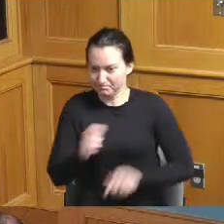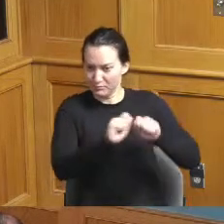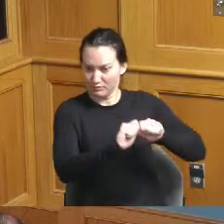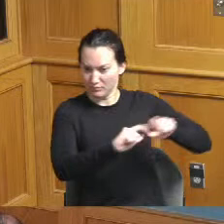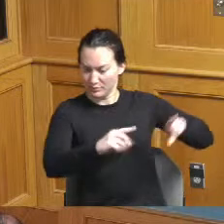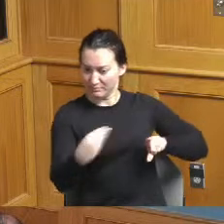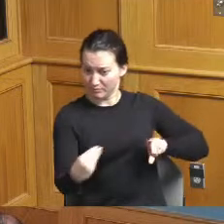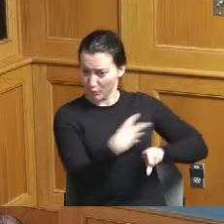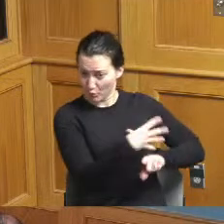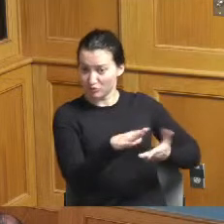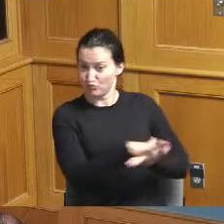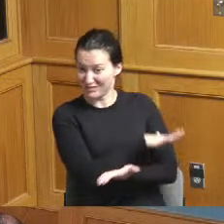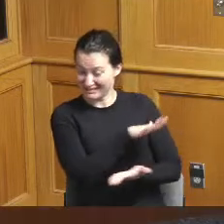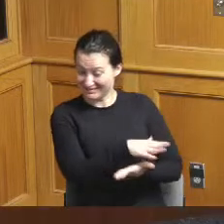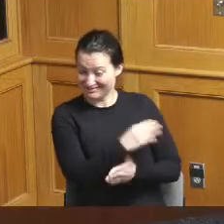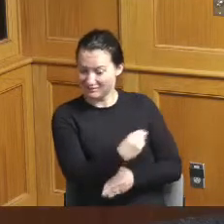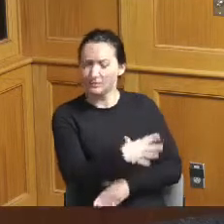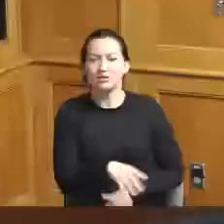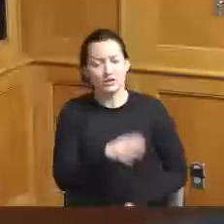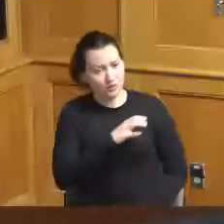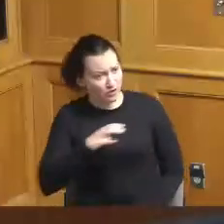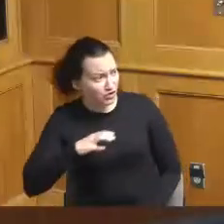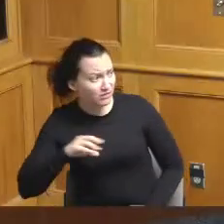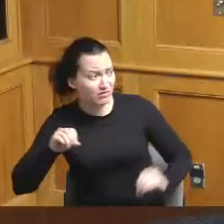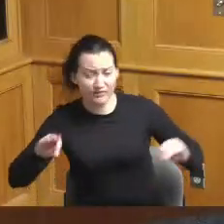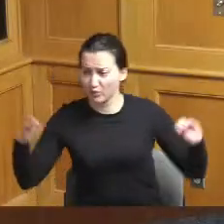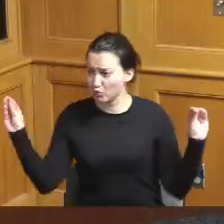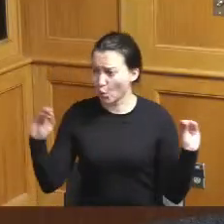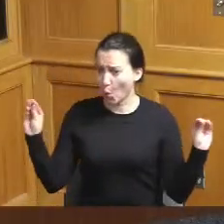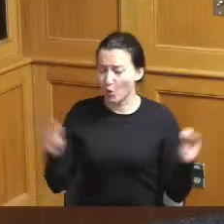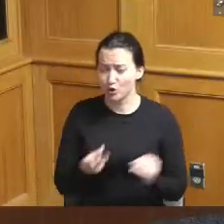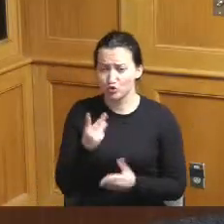up on the screen I think Commissioners if you don't have a the the two-pager